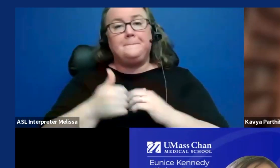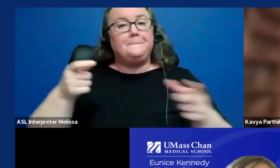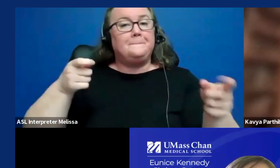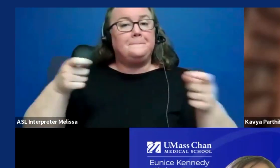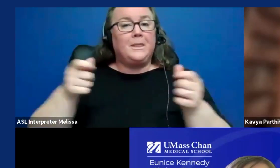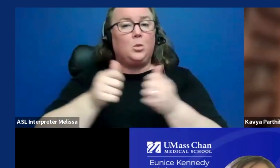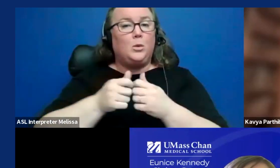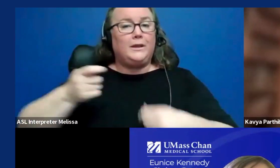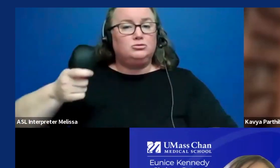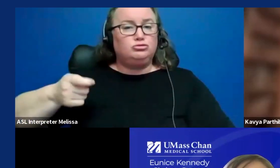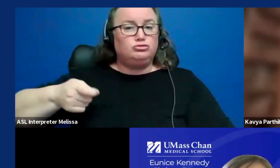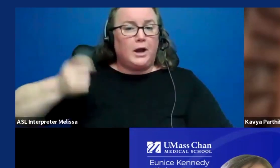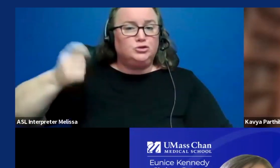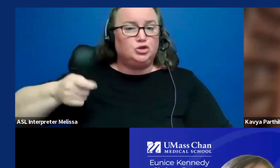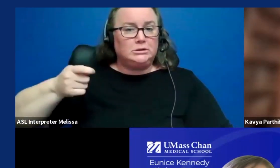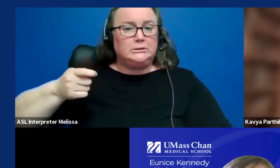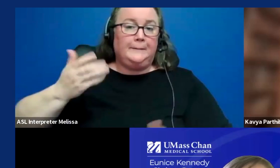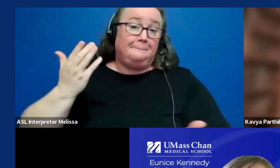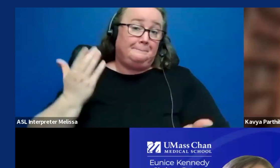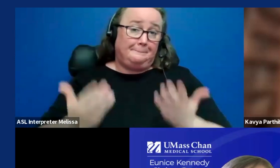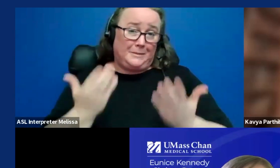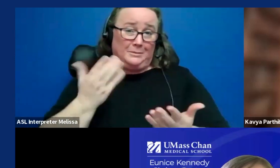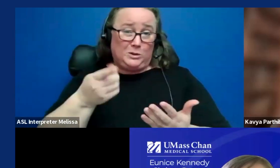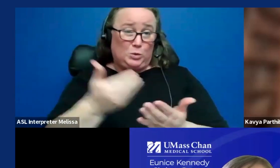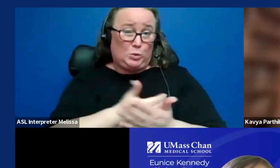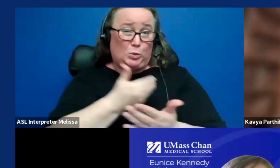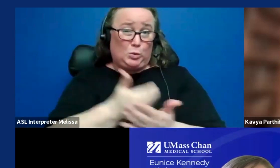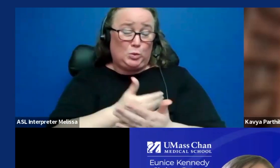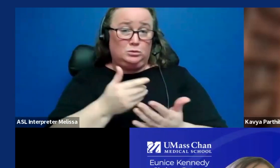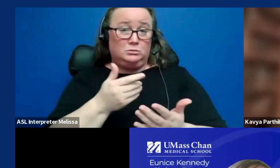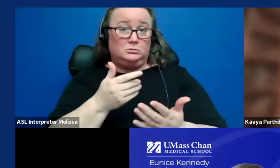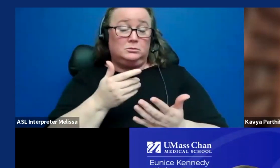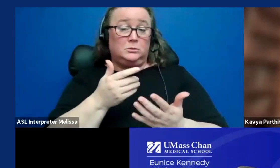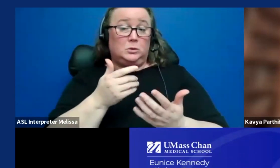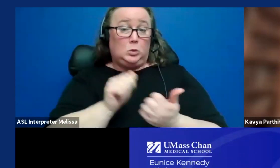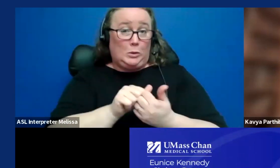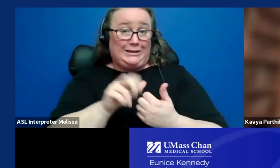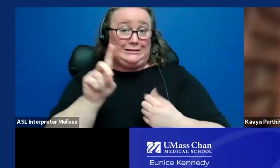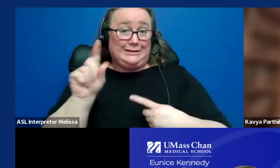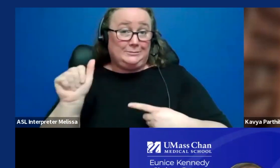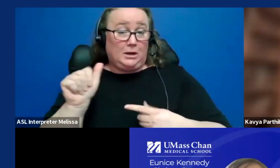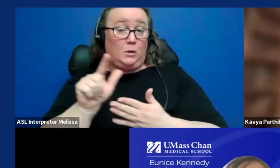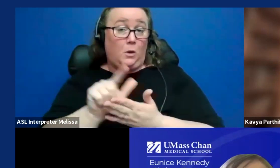are new to using disability law to these arguments about disability law